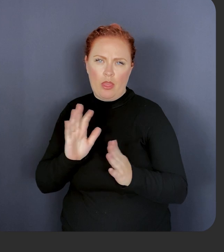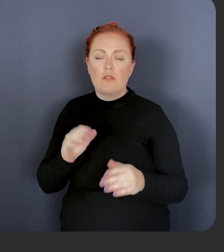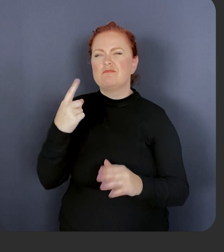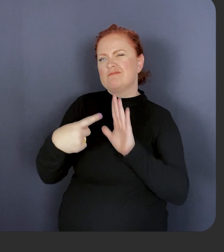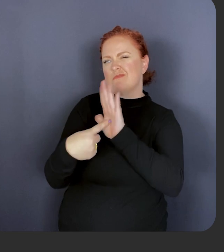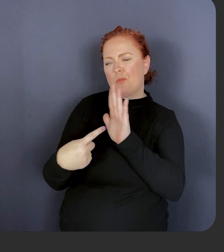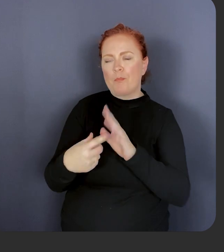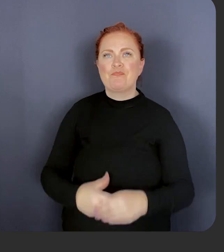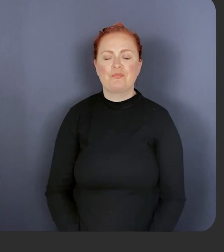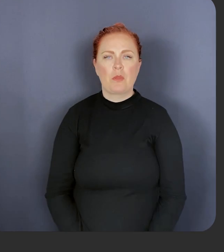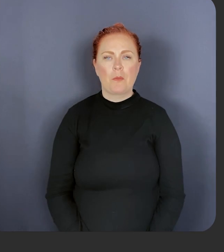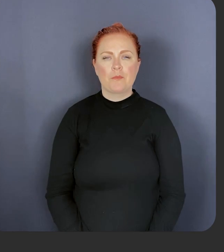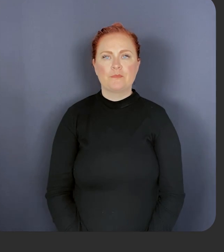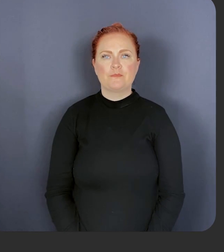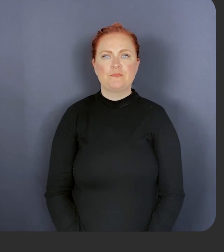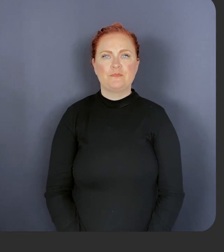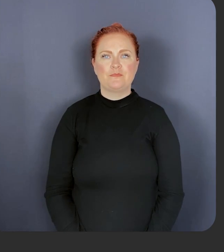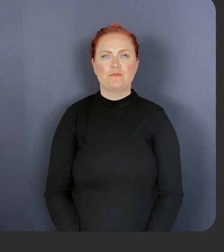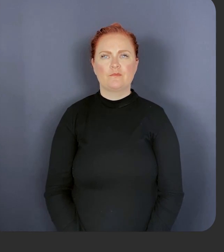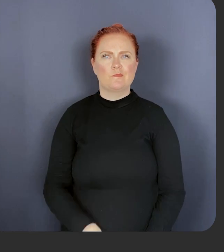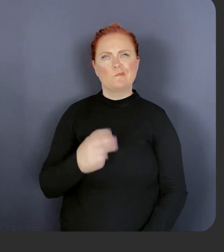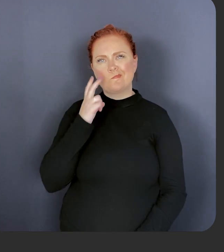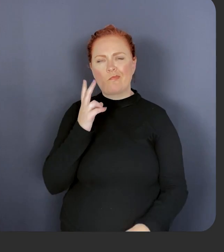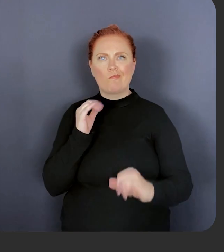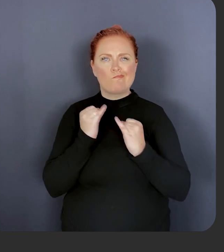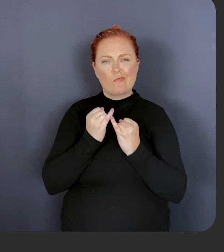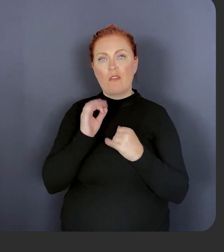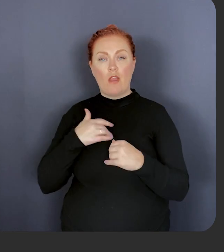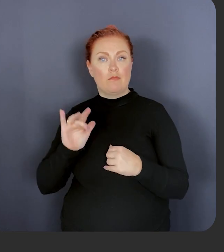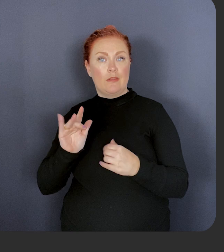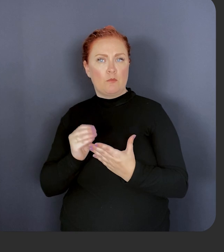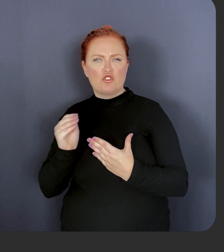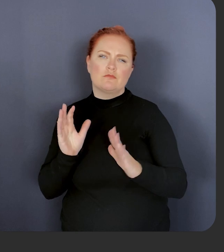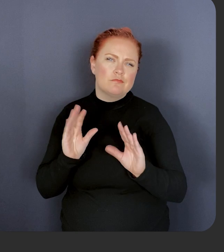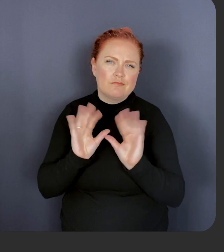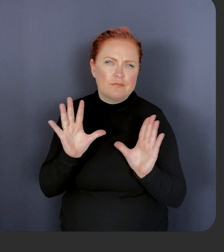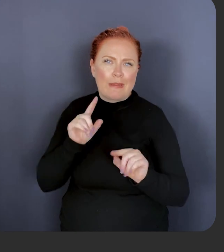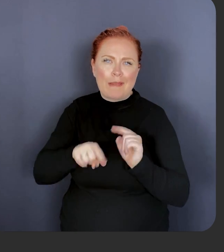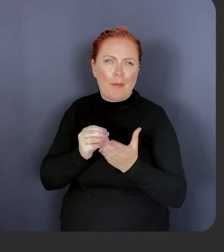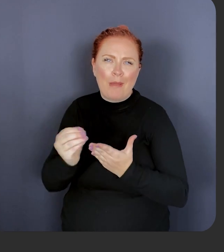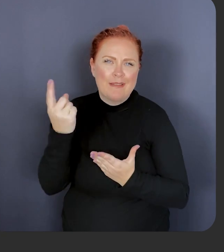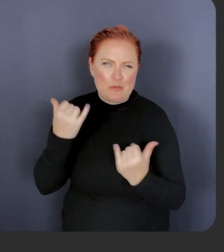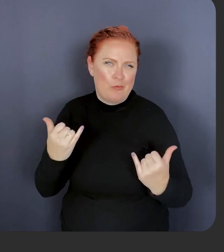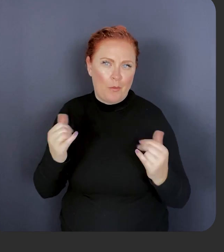For example, let's see. If I click purchase, obviously, I'm not going to actually let you make a purchase.